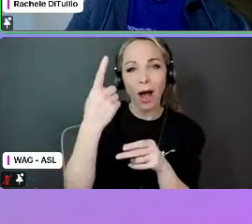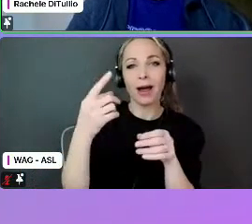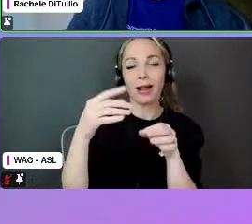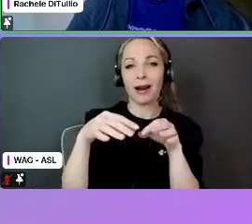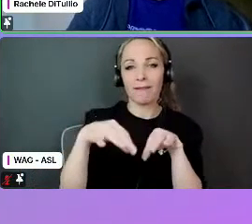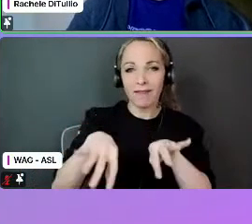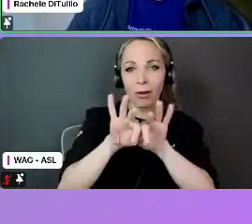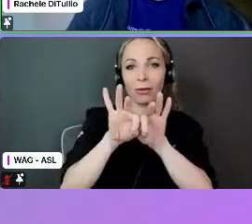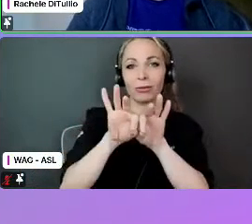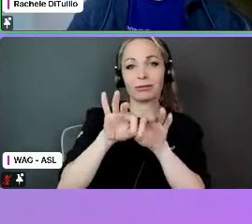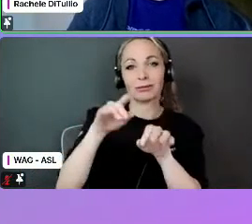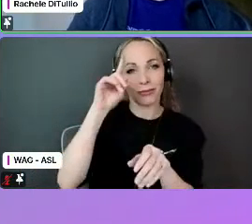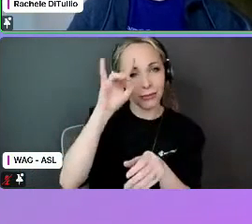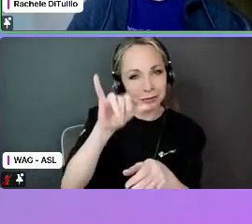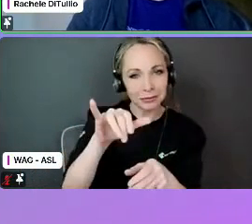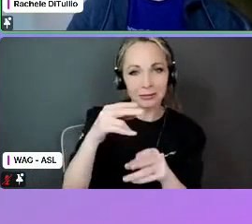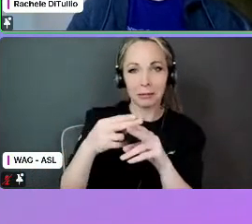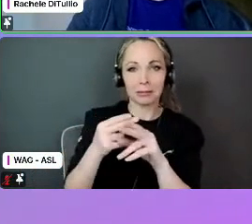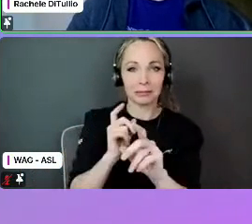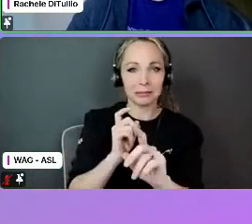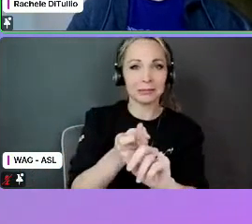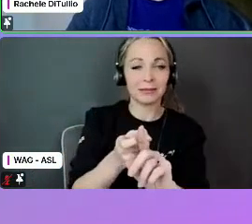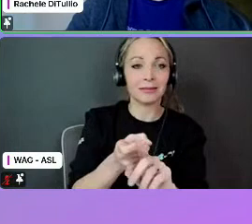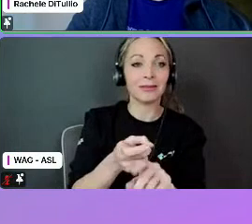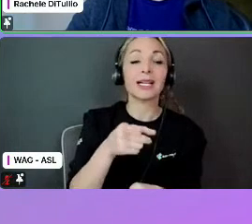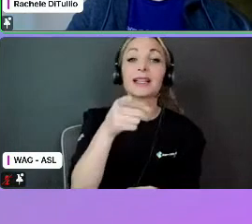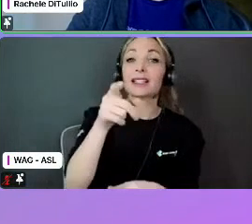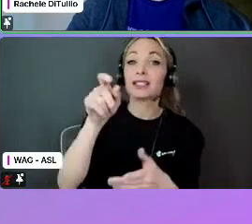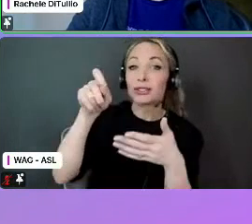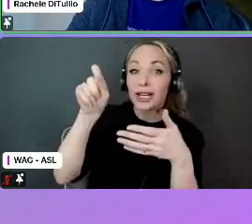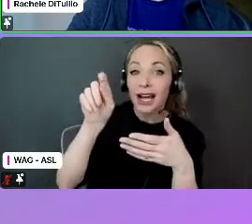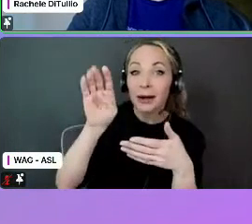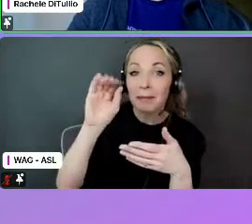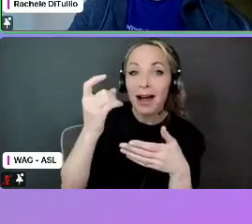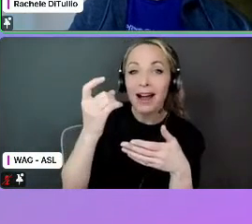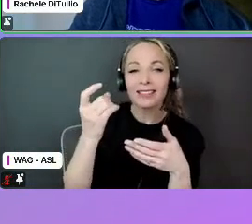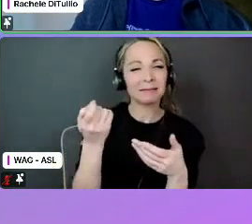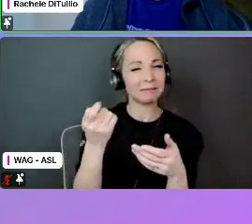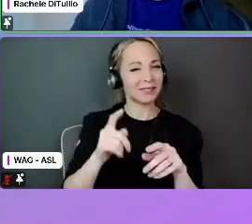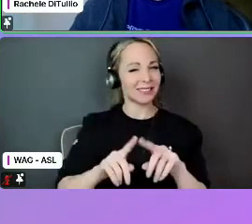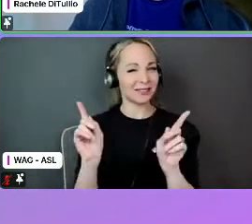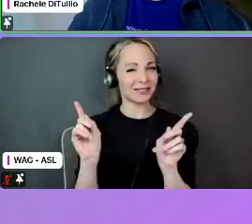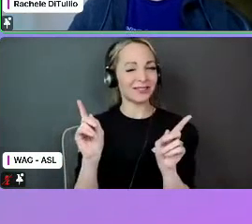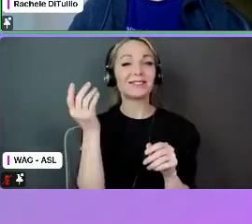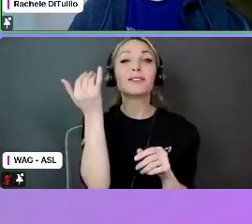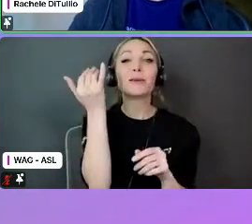value will be submitted for that name. With check boxes, it's a little bit different.